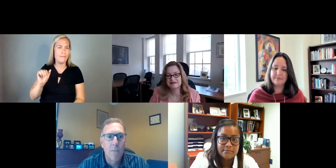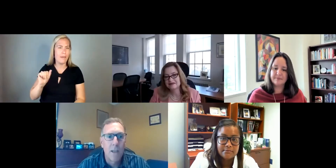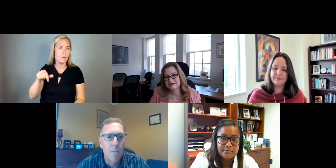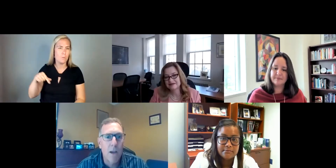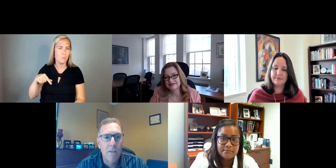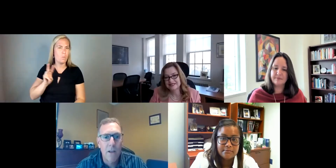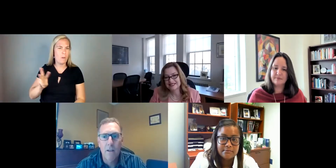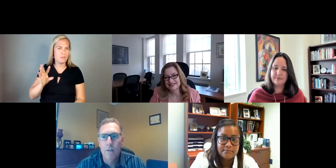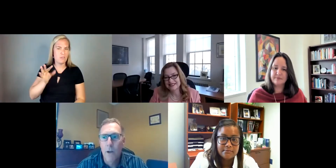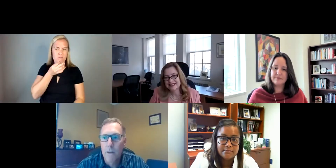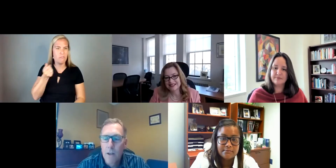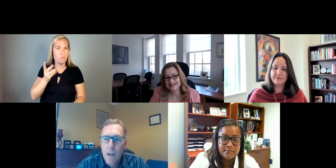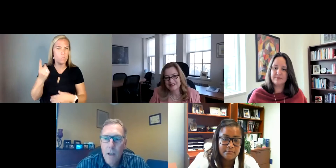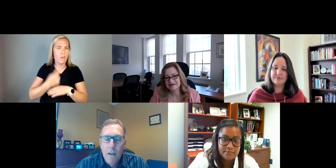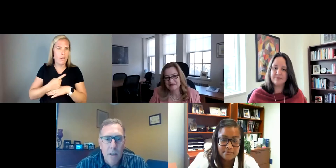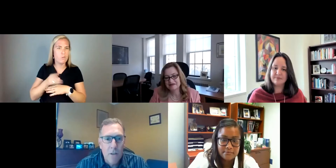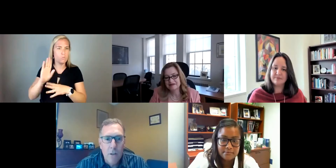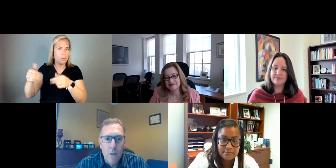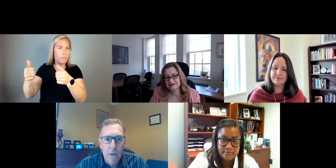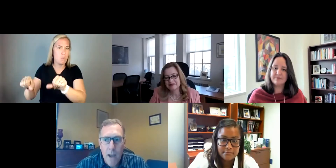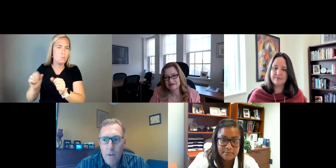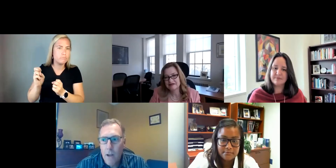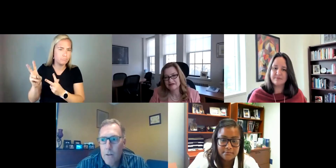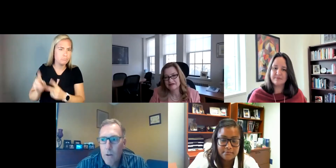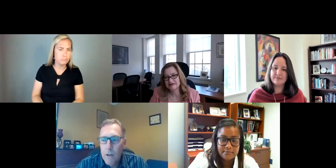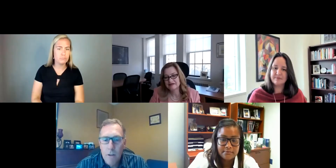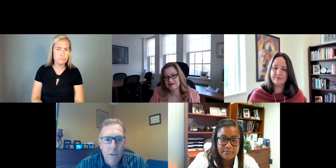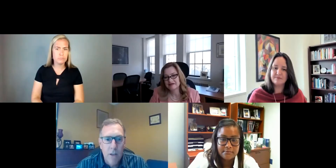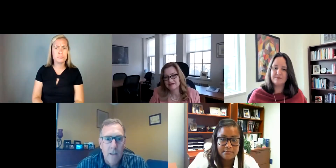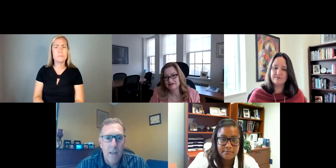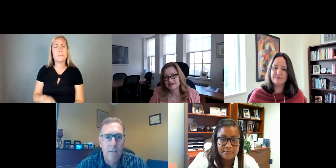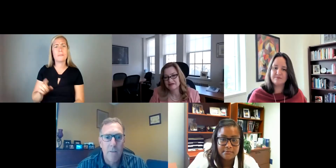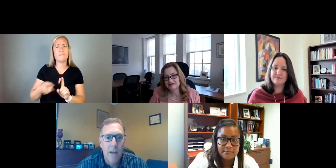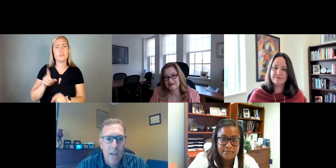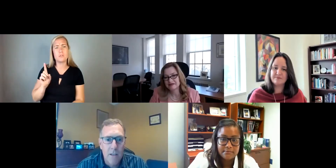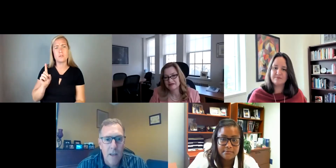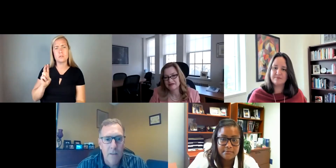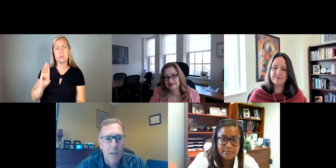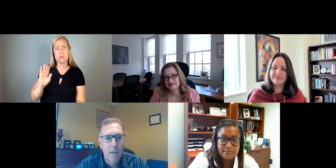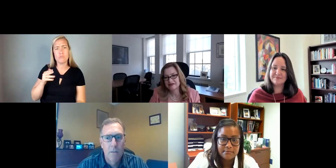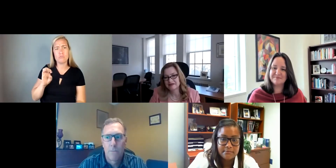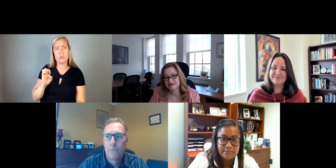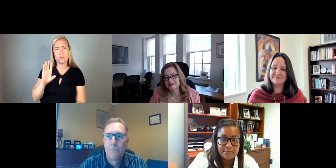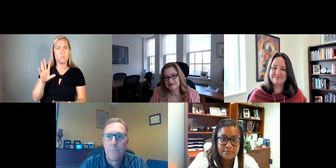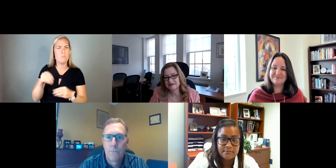begin by inviting Dr. Branche to give us a little bit of background on COVID-19 vaccine safety.